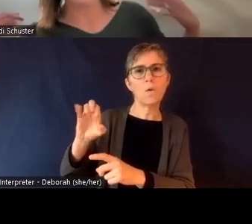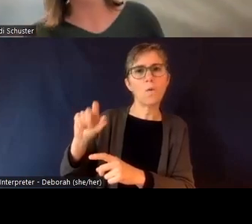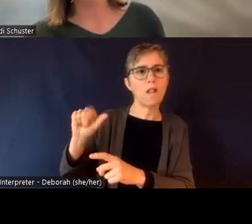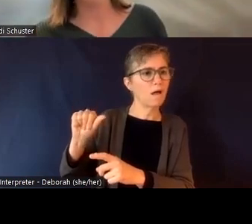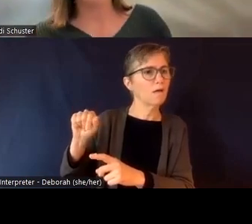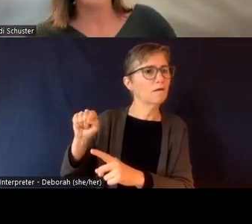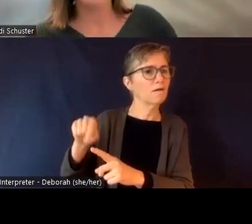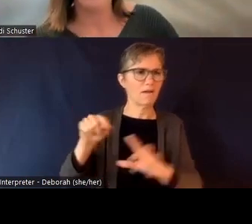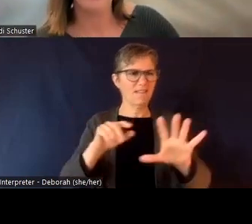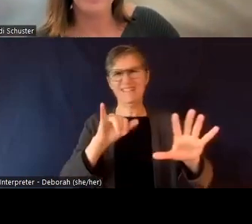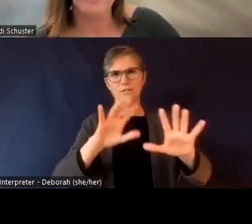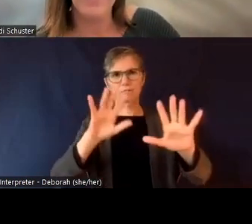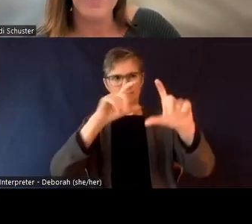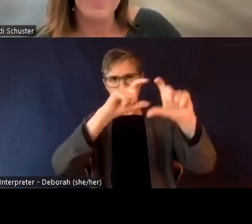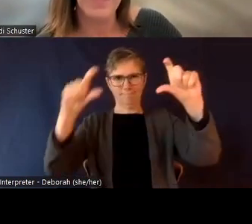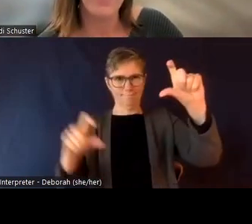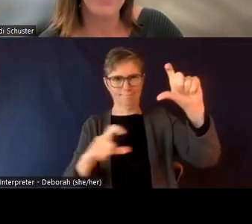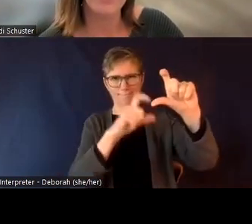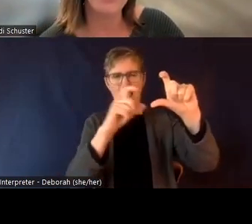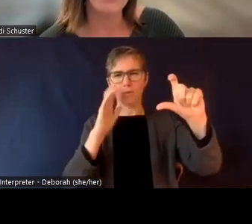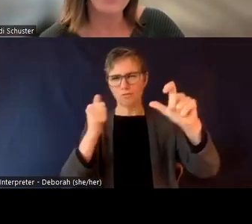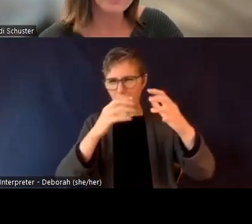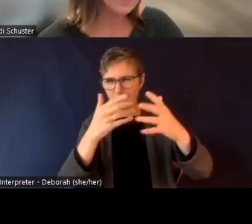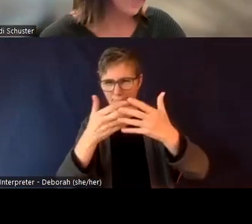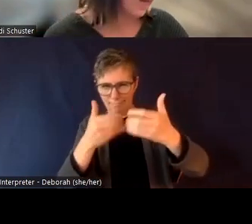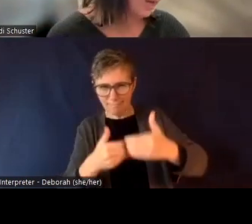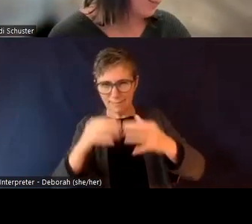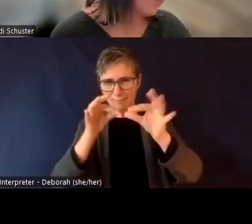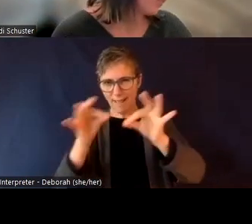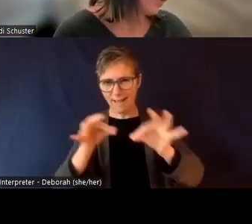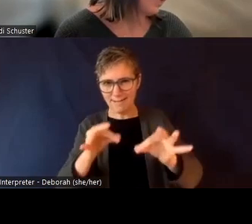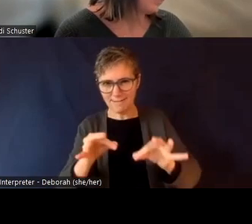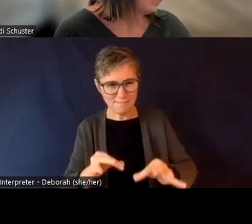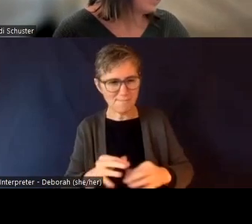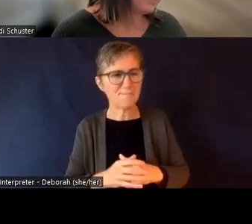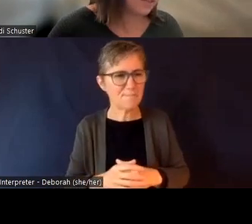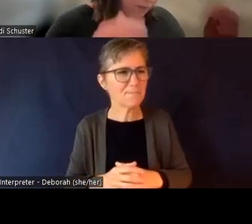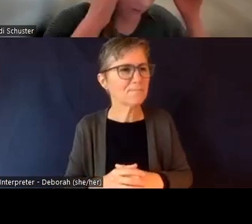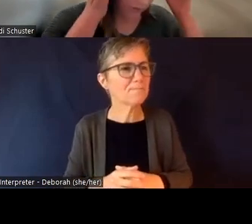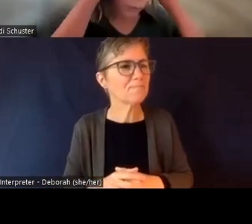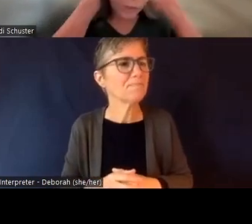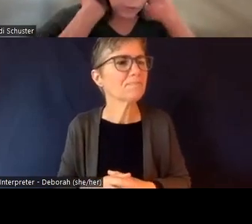but I'll really distill this down for you, which is showing, and I think this is this is a really